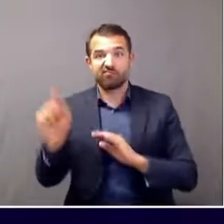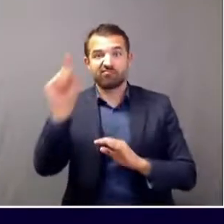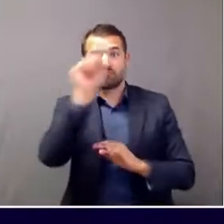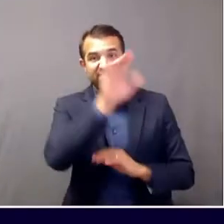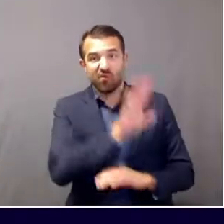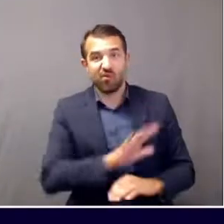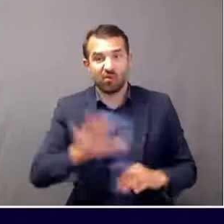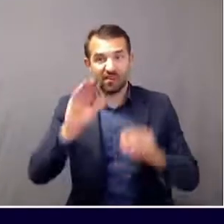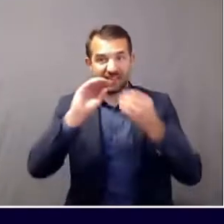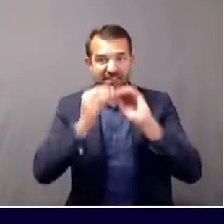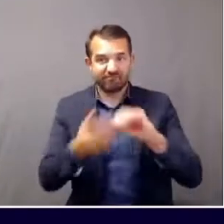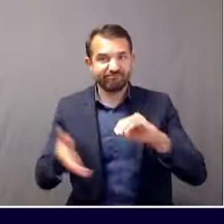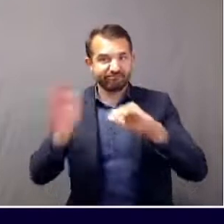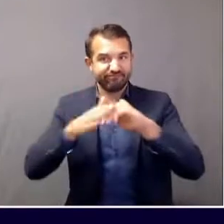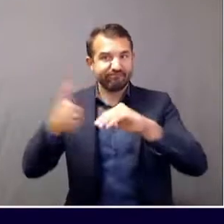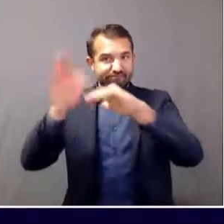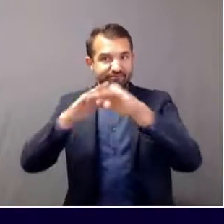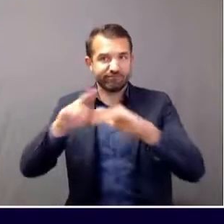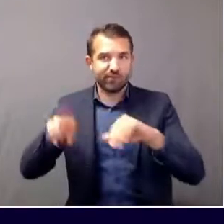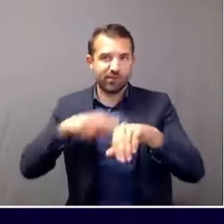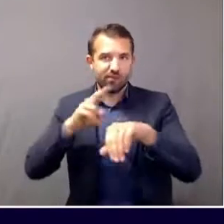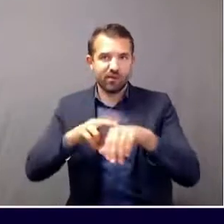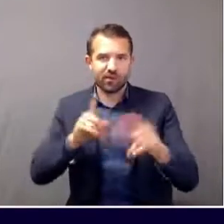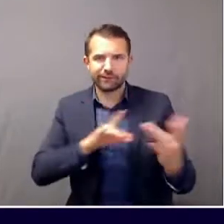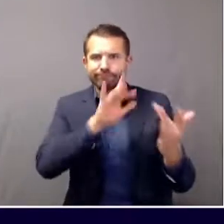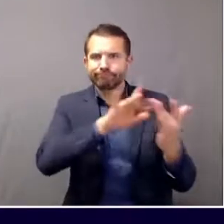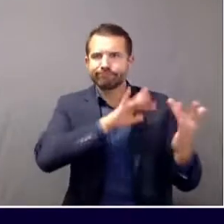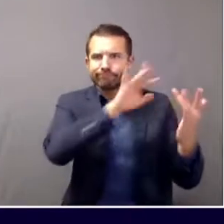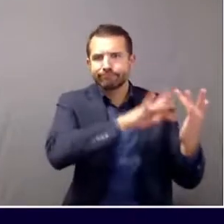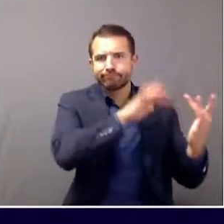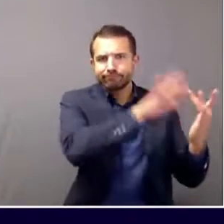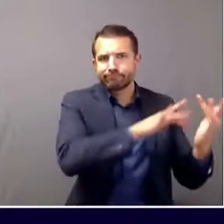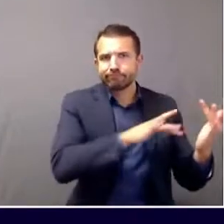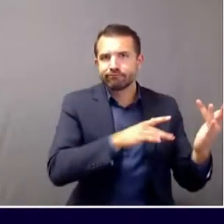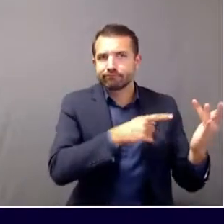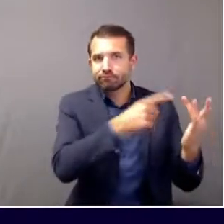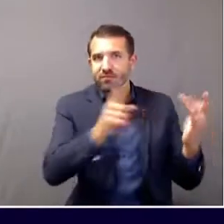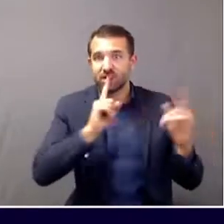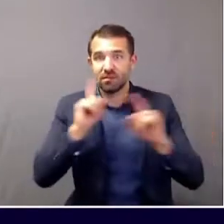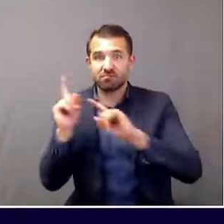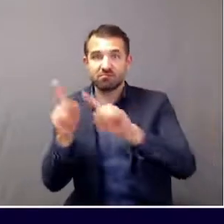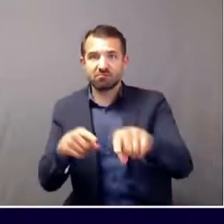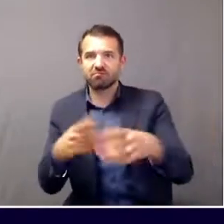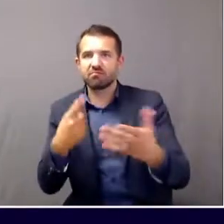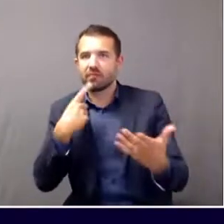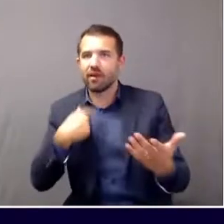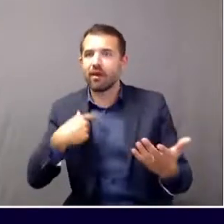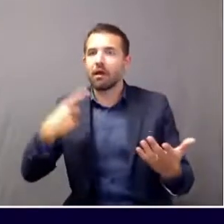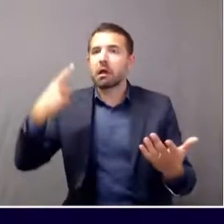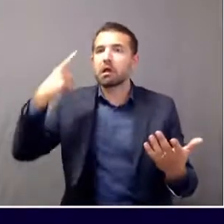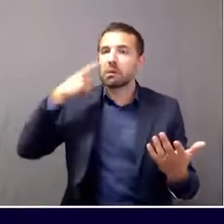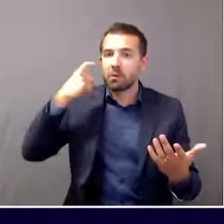have you found any common reasons that explain why that's